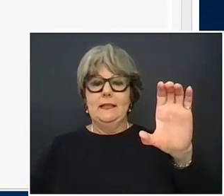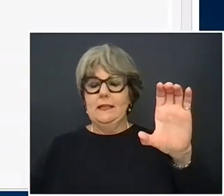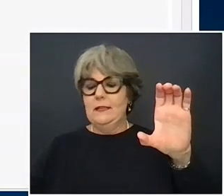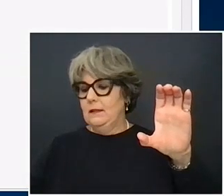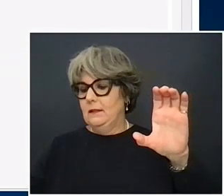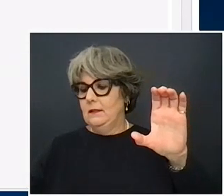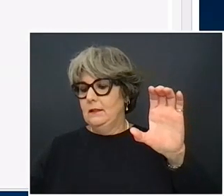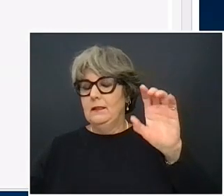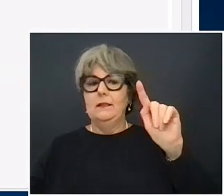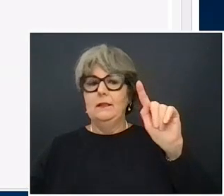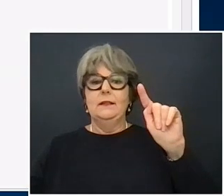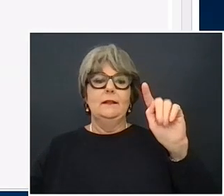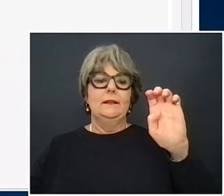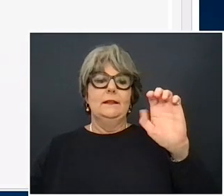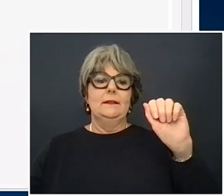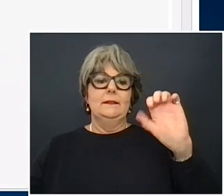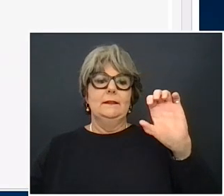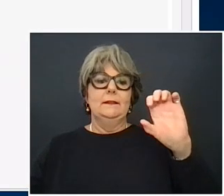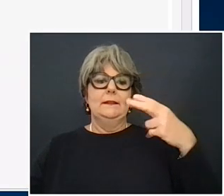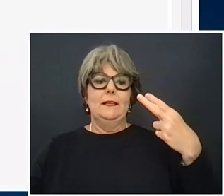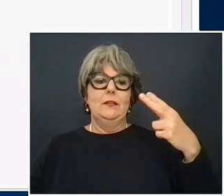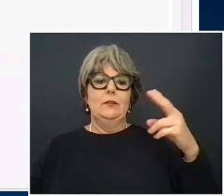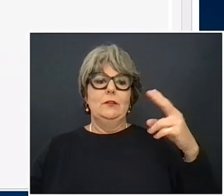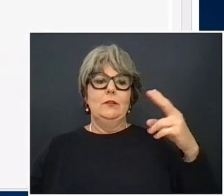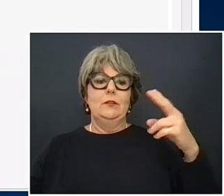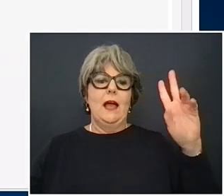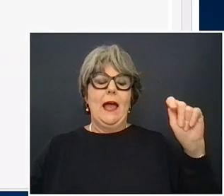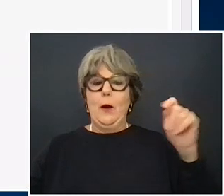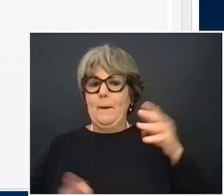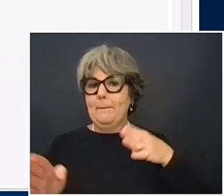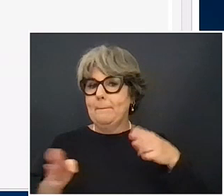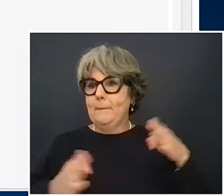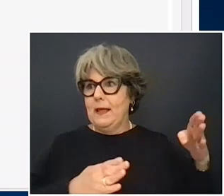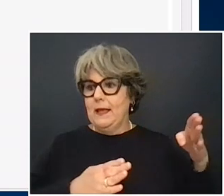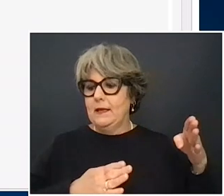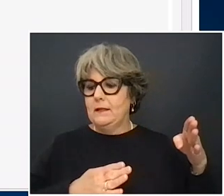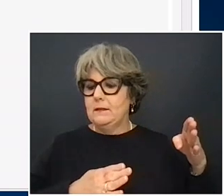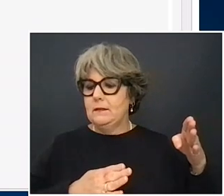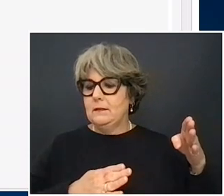And I believe there are- the numbers go 1 through 12.